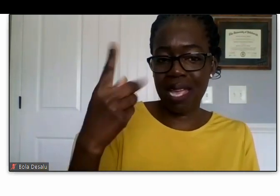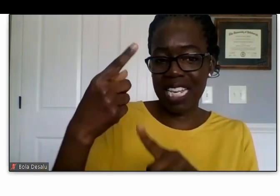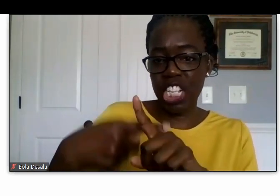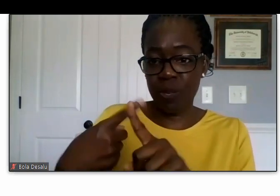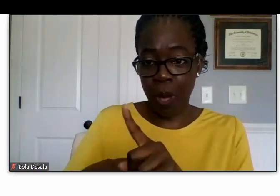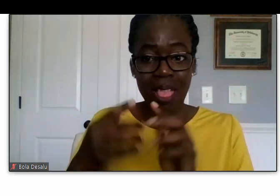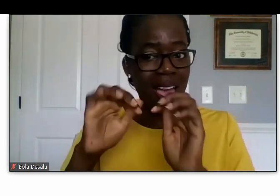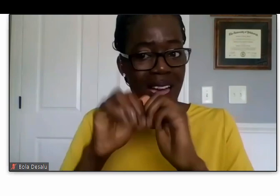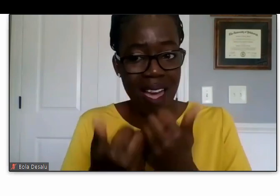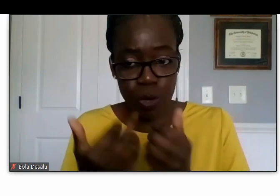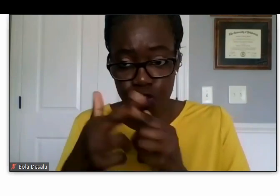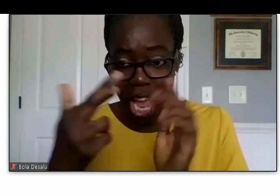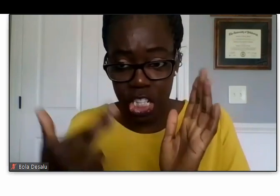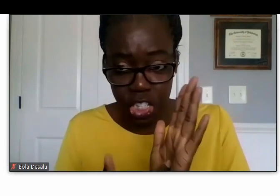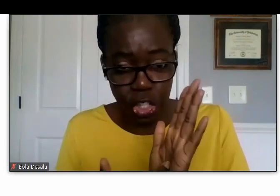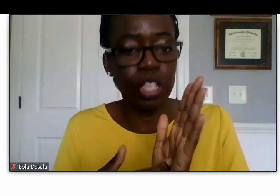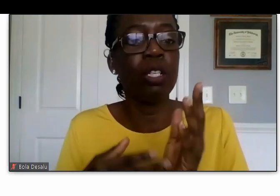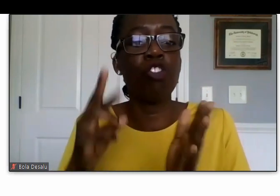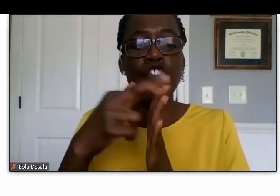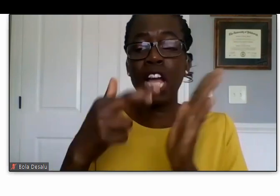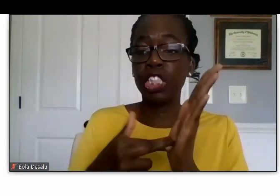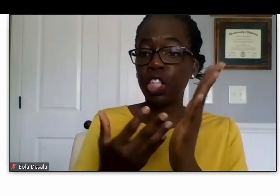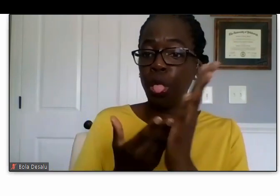on the second Wednesday of each month.